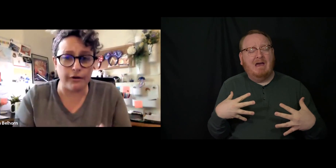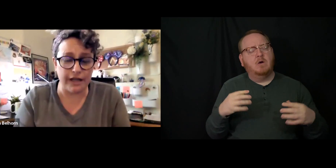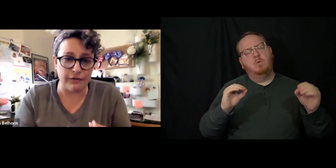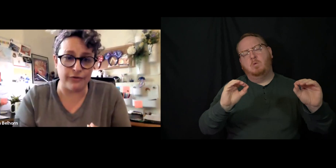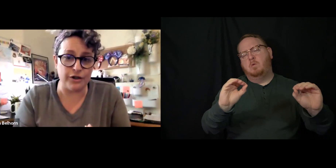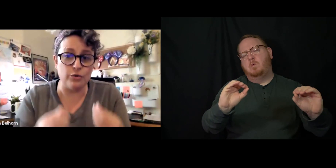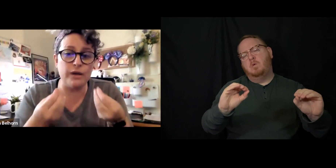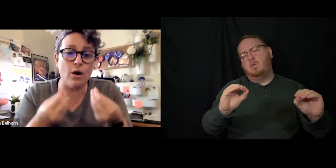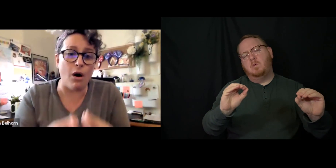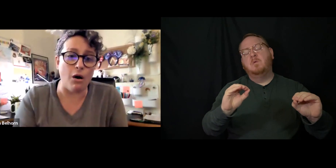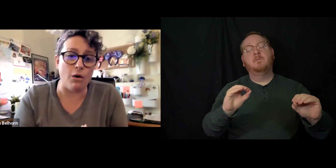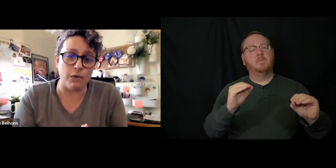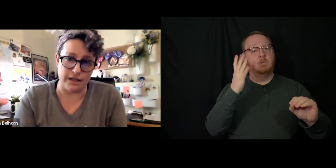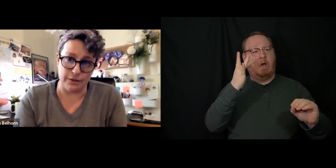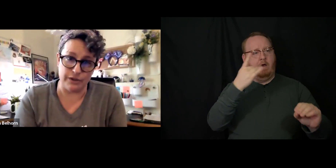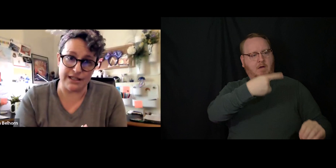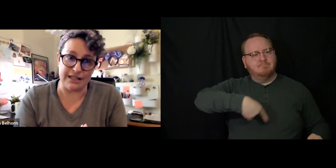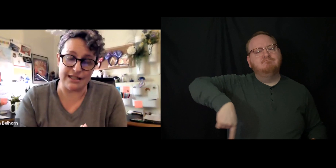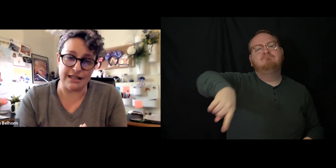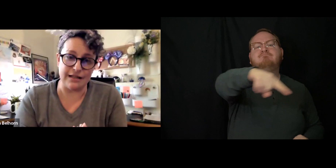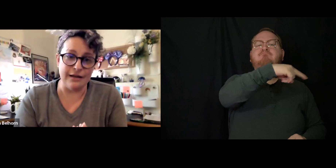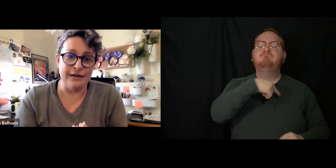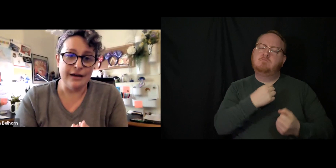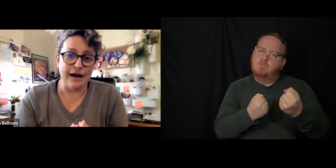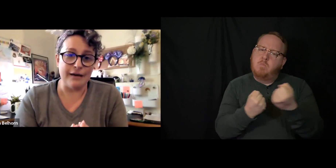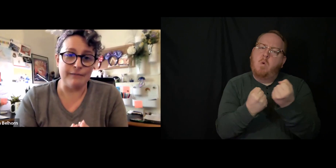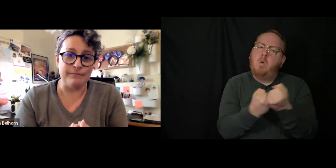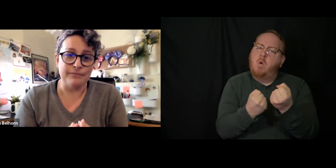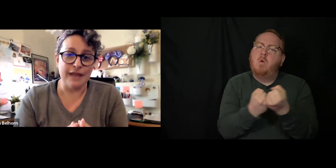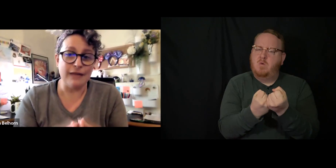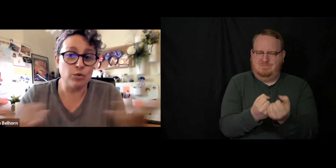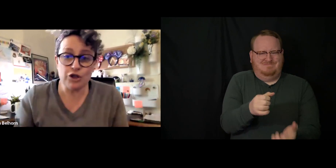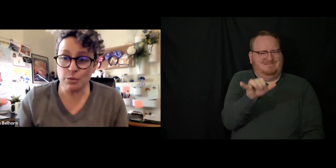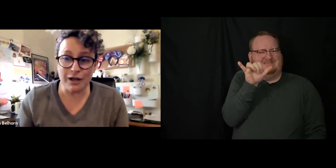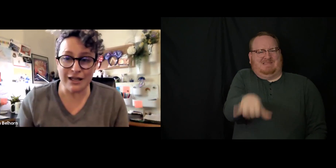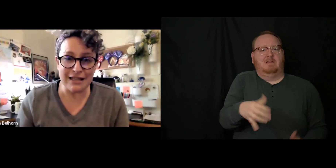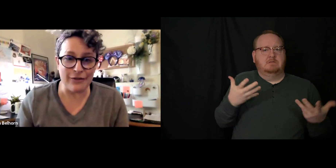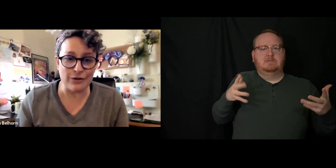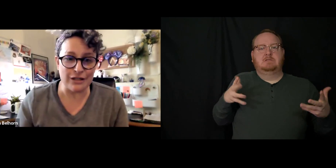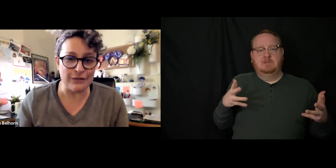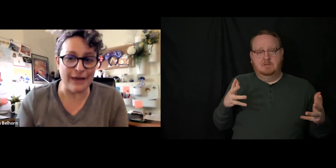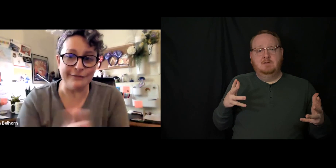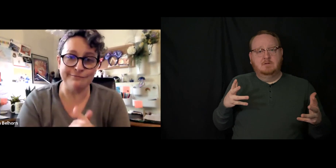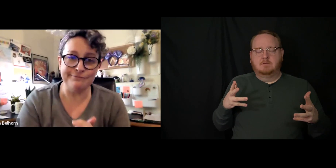are here for you we all want you to succeed.and we're just working together to do that.